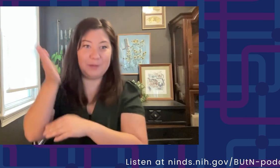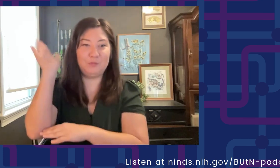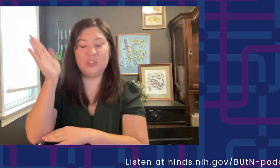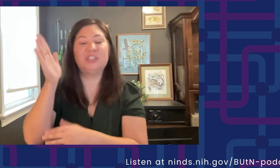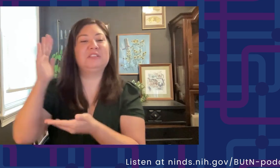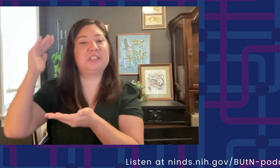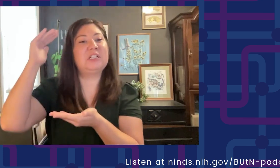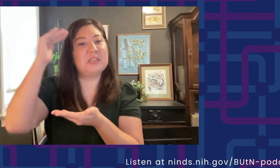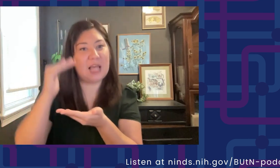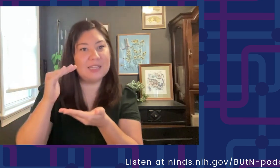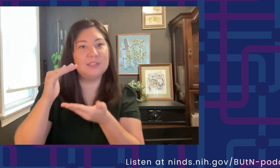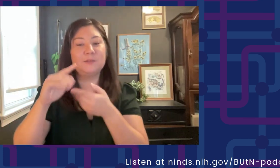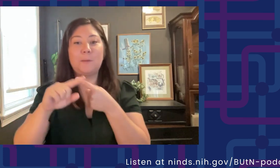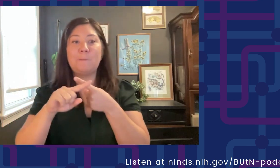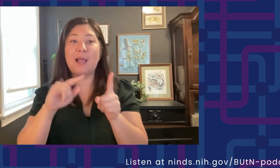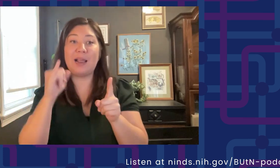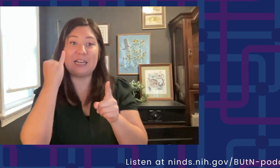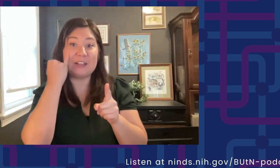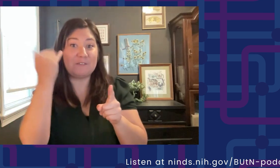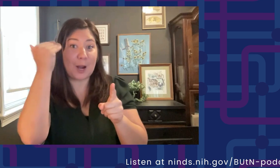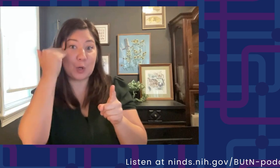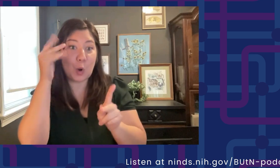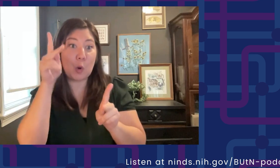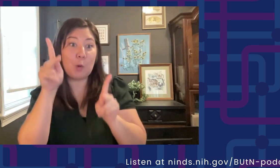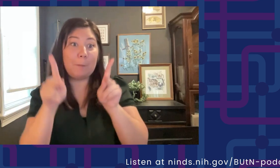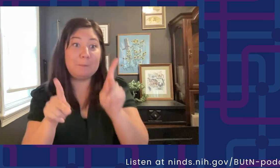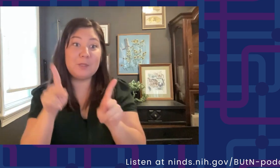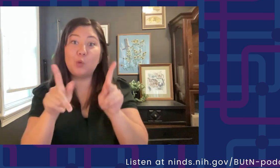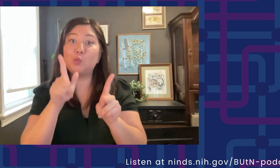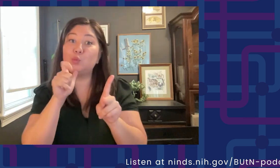If we're in an academic setting, I'll be using less layperson language,